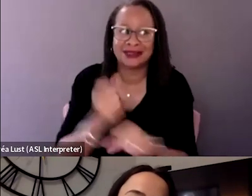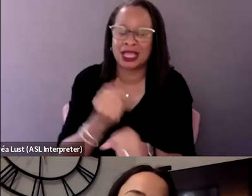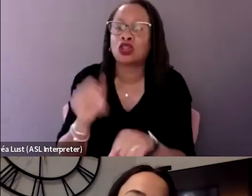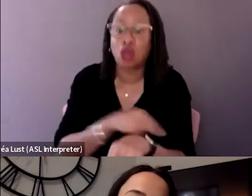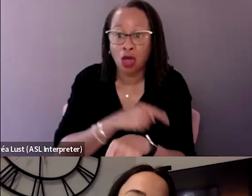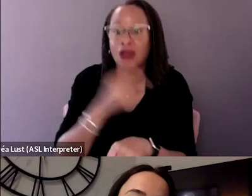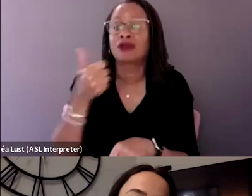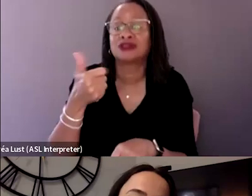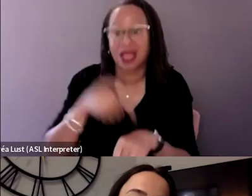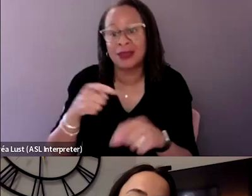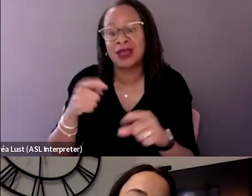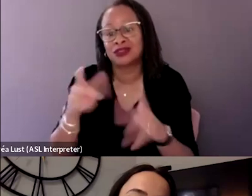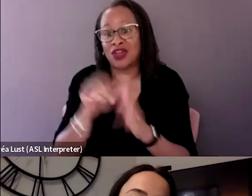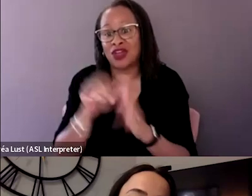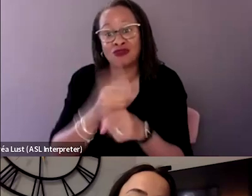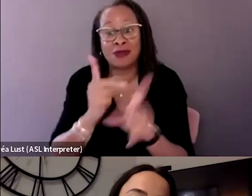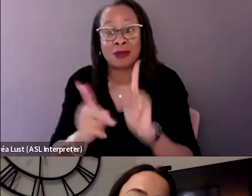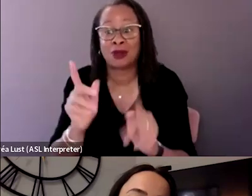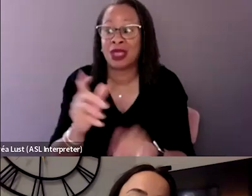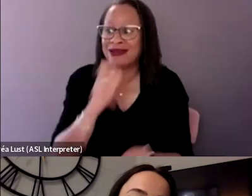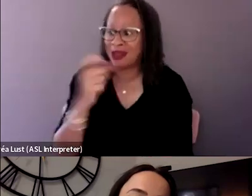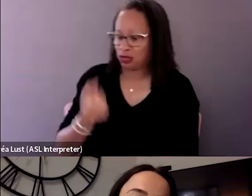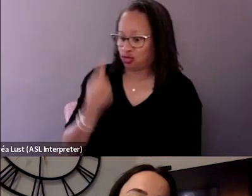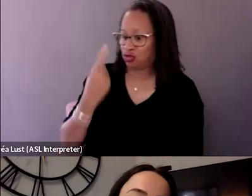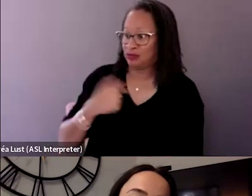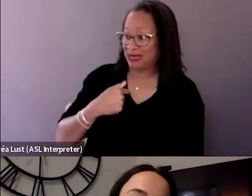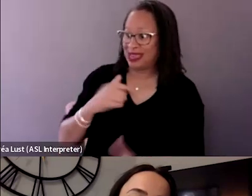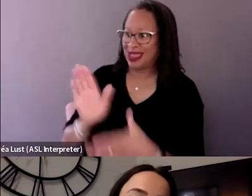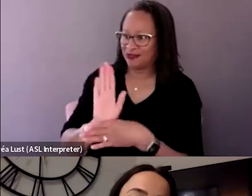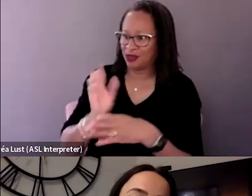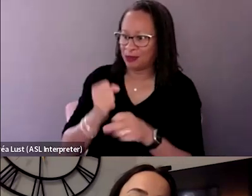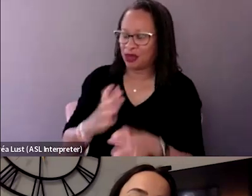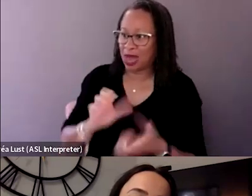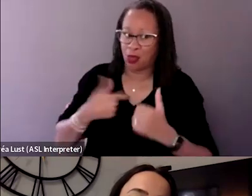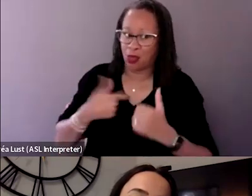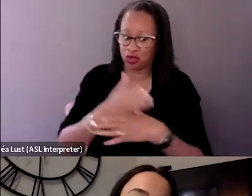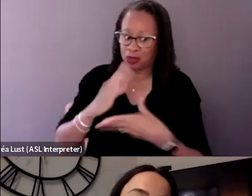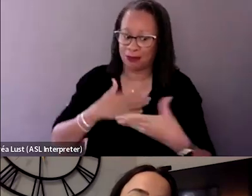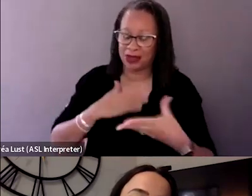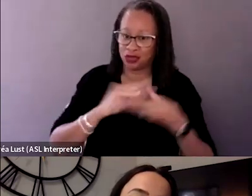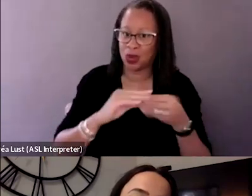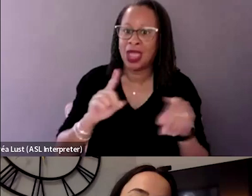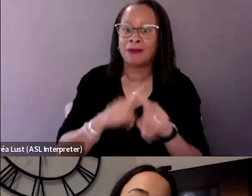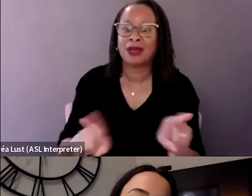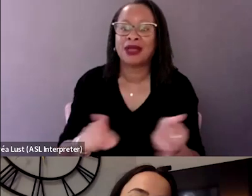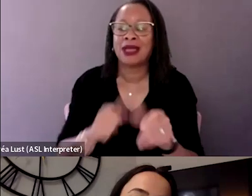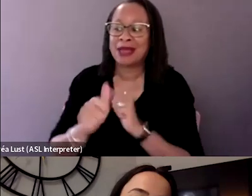who not just understand you as a filmmaker and how you want to tell your story, but actually would pass the scrutiny test